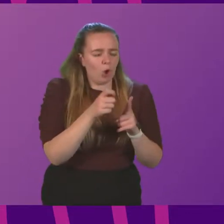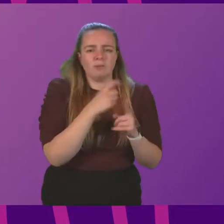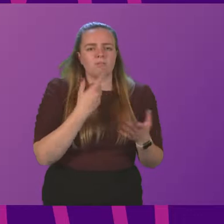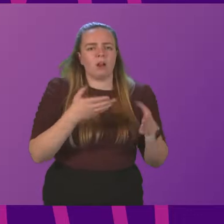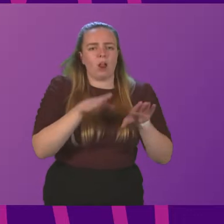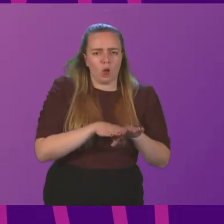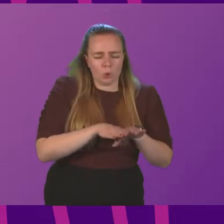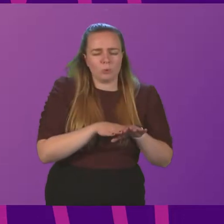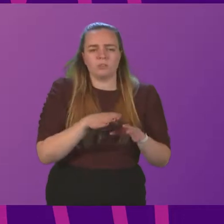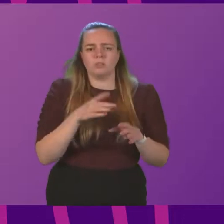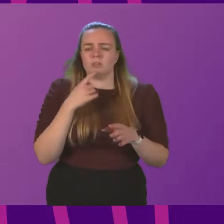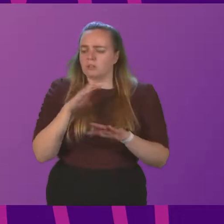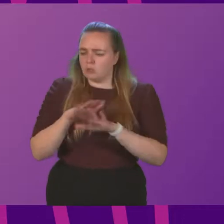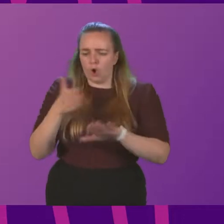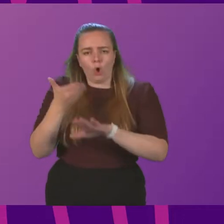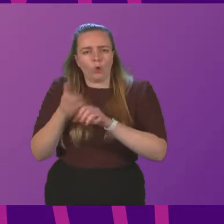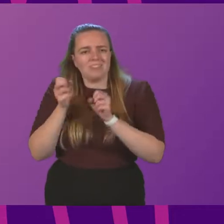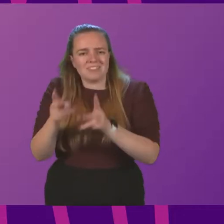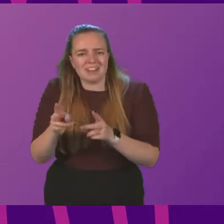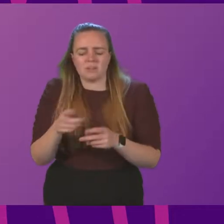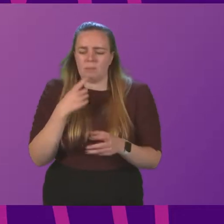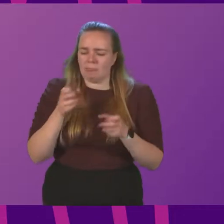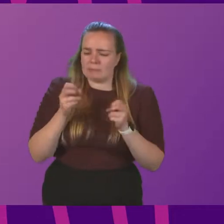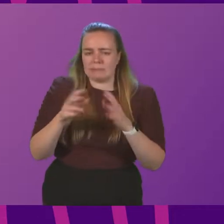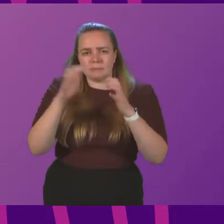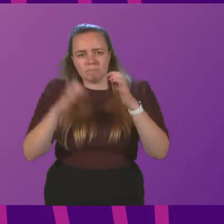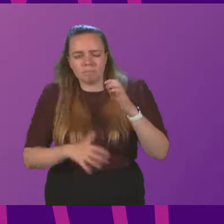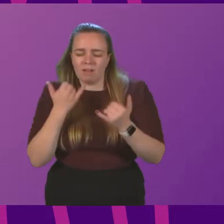that she was not on the system; and that the system was down so she should phone back the next